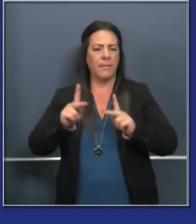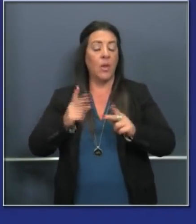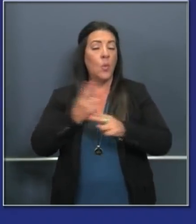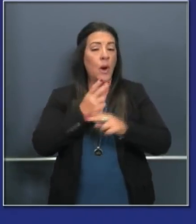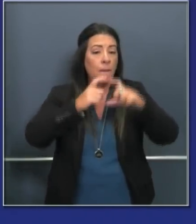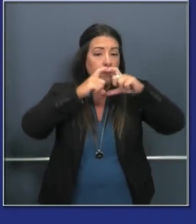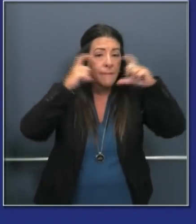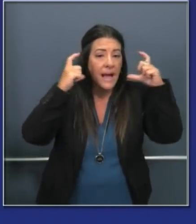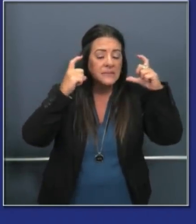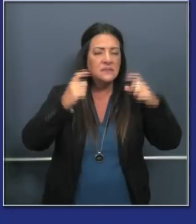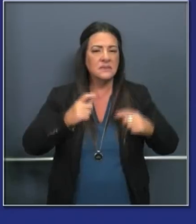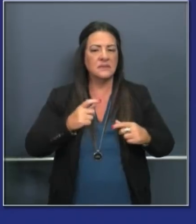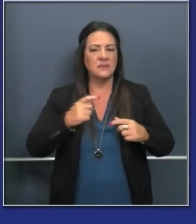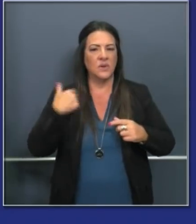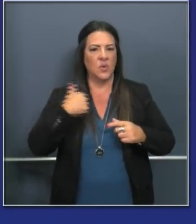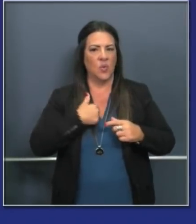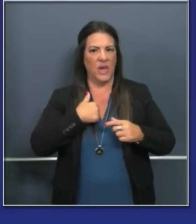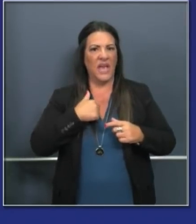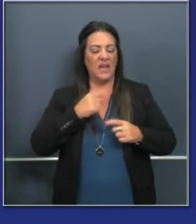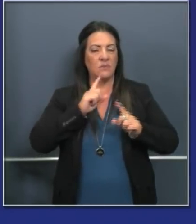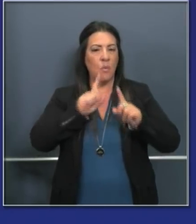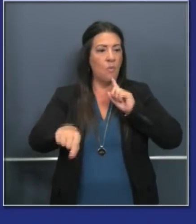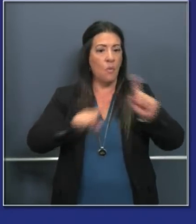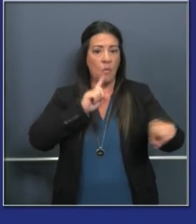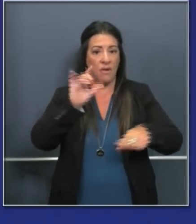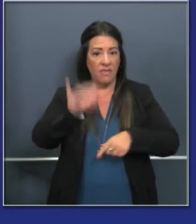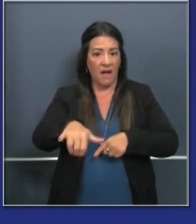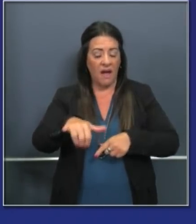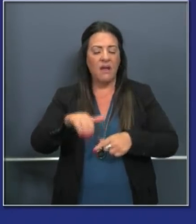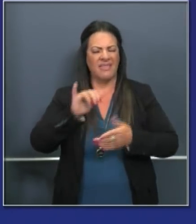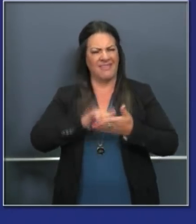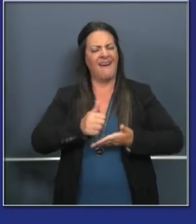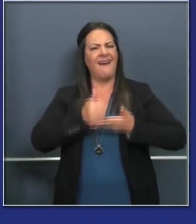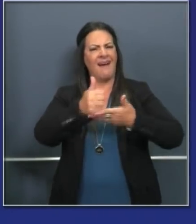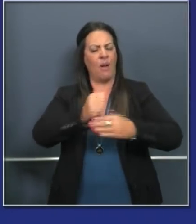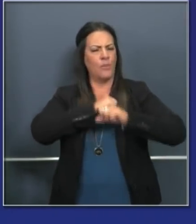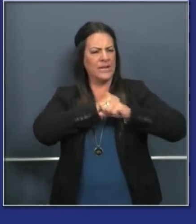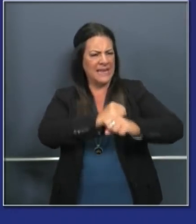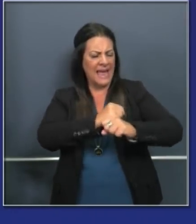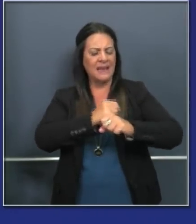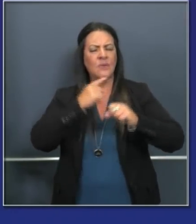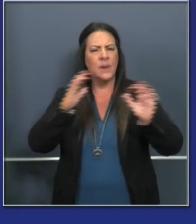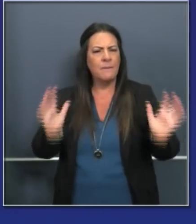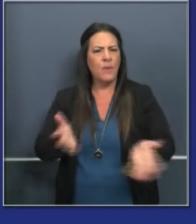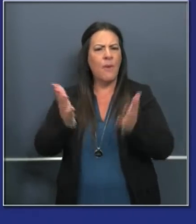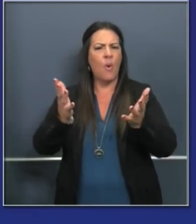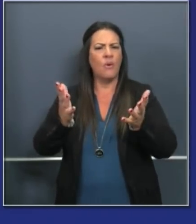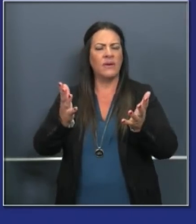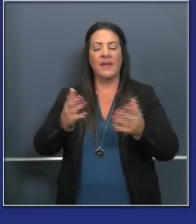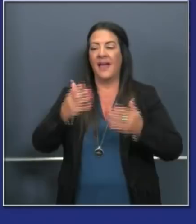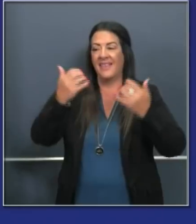LIKE STAY AT HOME ORDERS PRACTICING SOCIAL DISTANCING PHYSICAL DISTANCING WEARING A